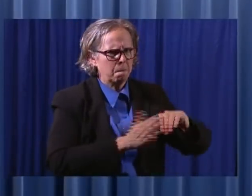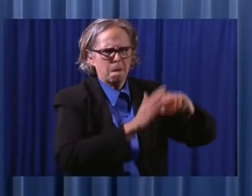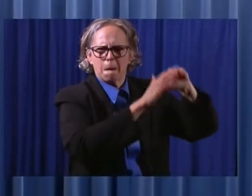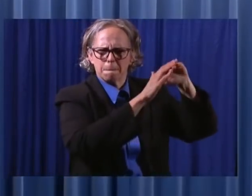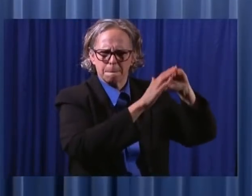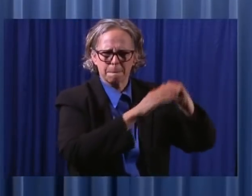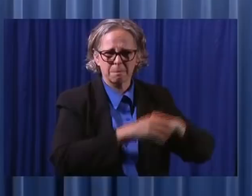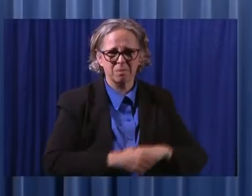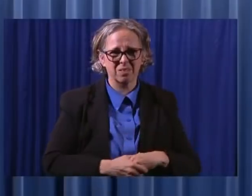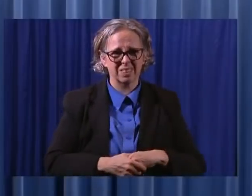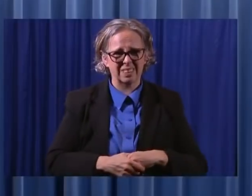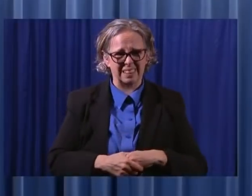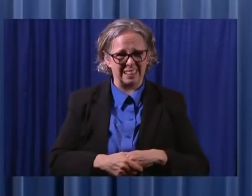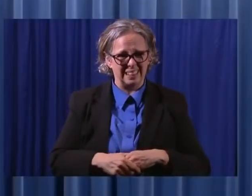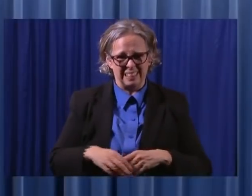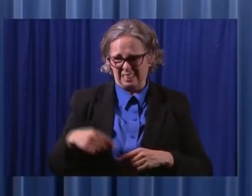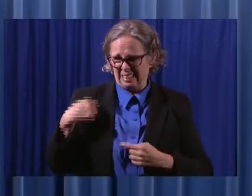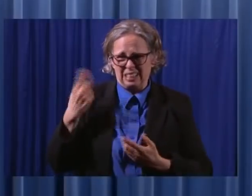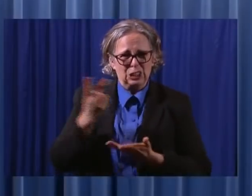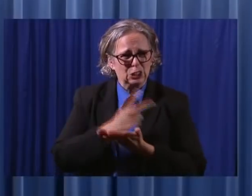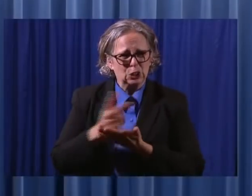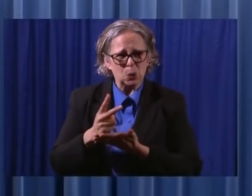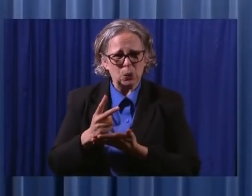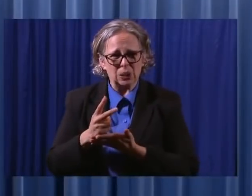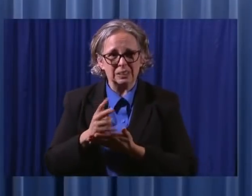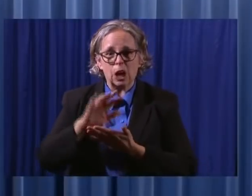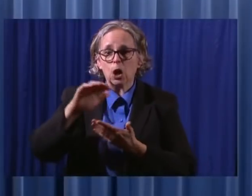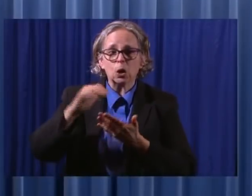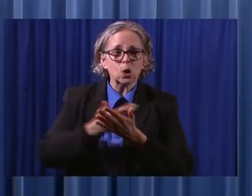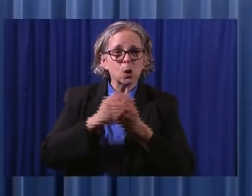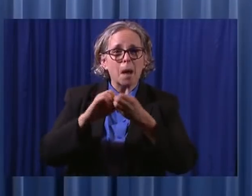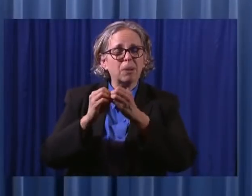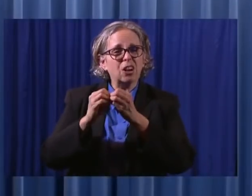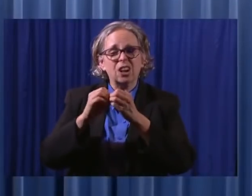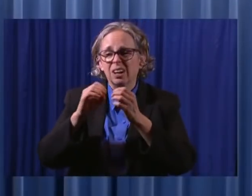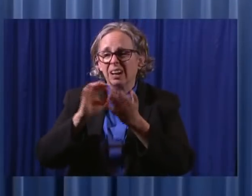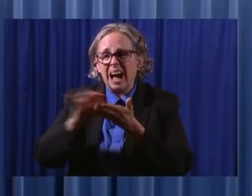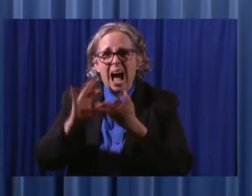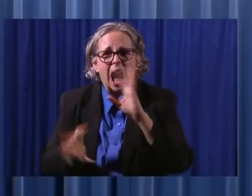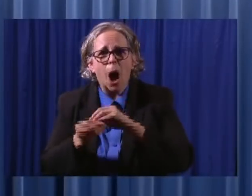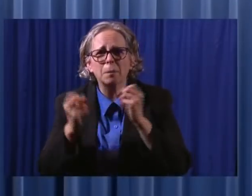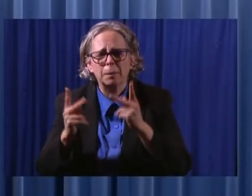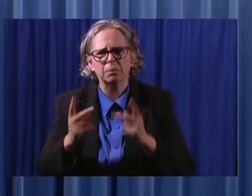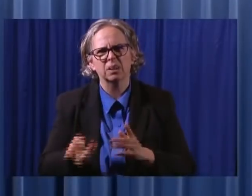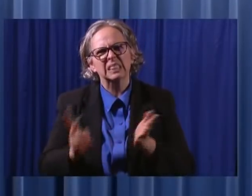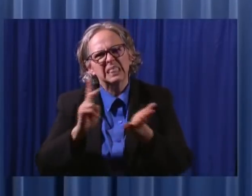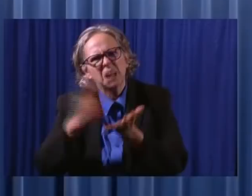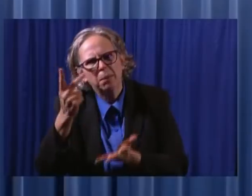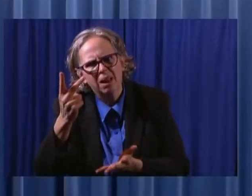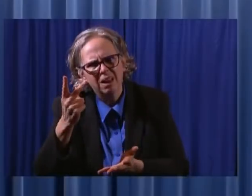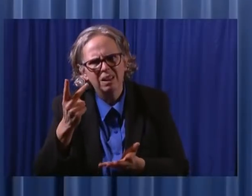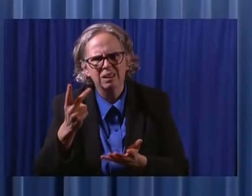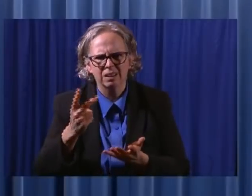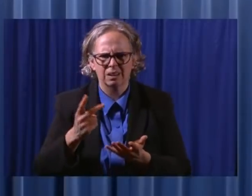NEW PAINT CASES PER CAPITA SUSTAINED INCREASE IN THE CASES RICKY PROPORTION OF CASES THAT ARE NOT CONGREGANTS CASES AND SUSTAINED INCREASE IN OUTPATIENT VISITS. AS OF THE PAST WEEK, THE AVERAGE NEW CASES IN BUTLER